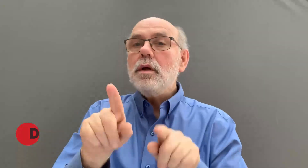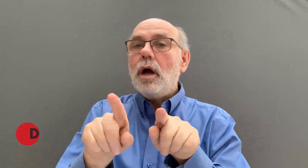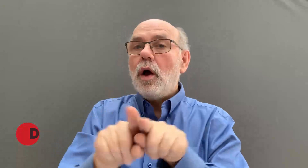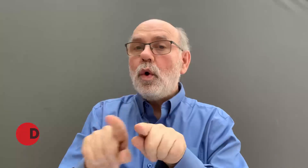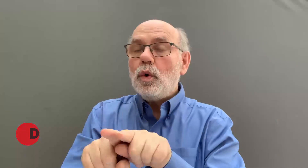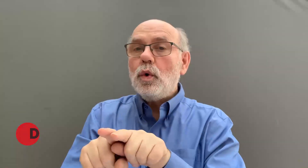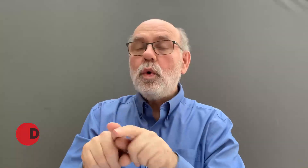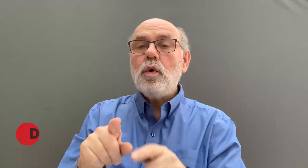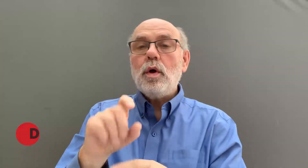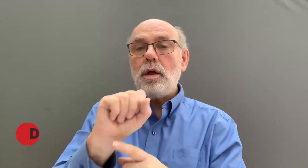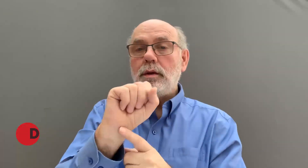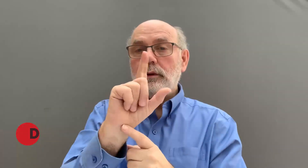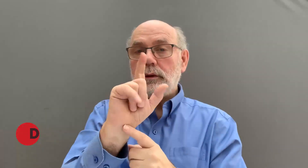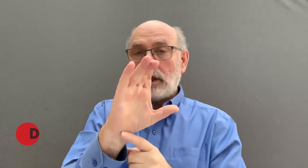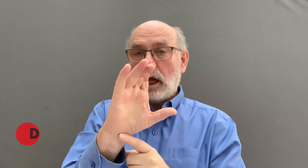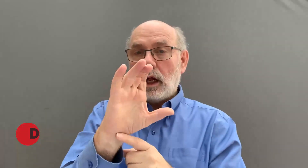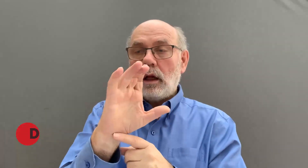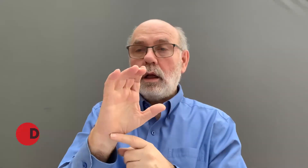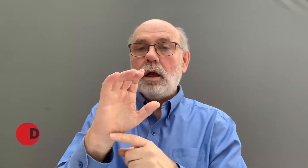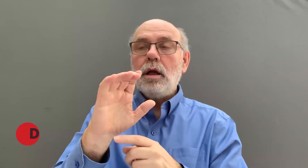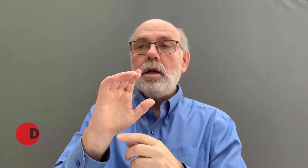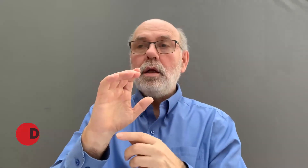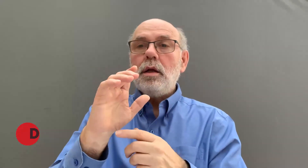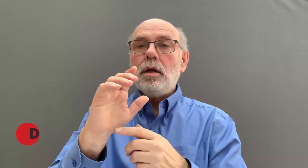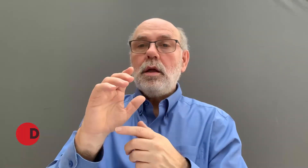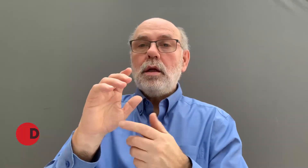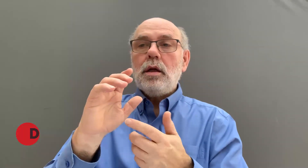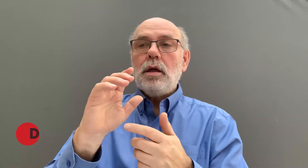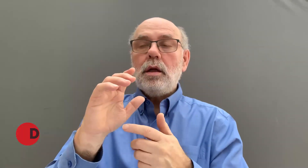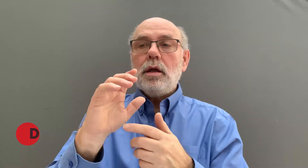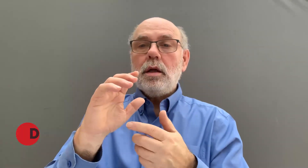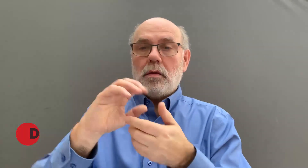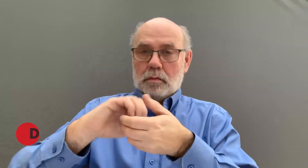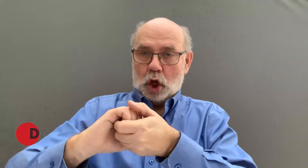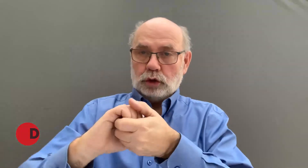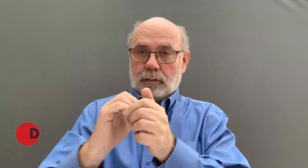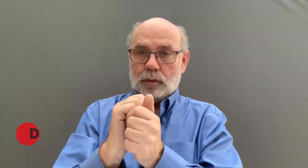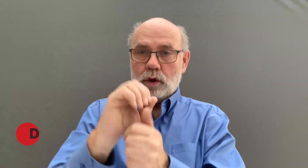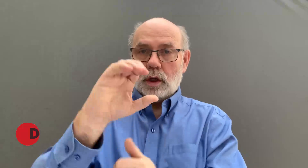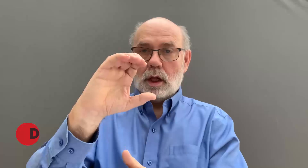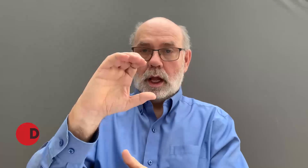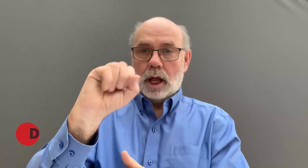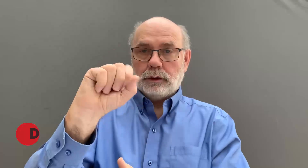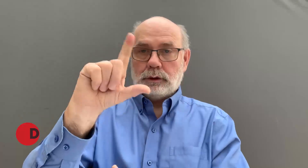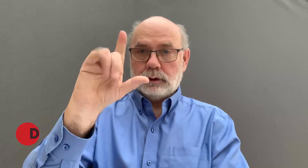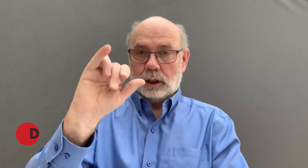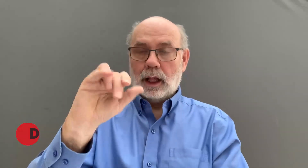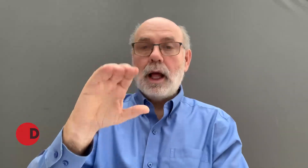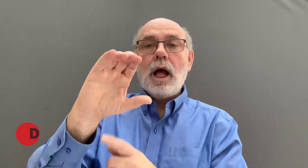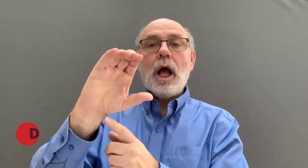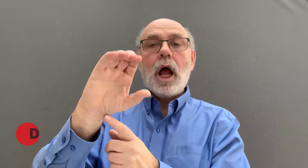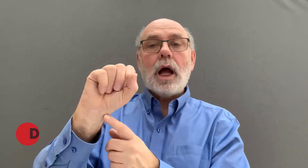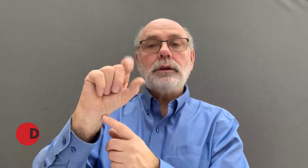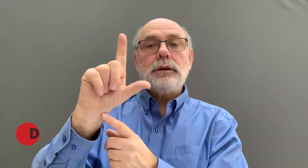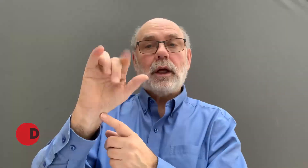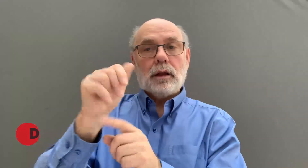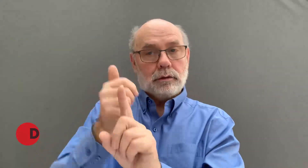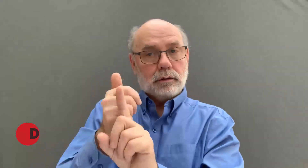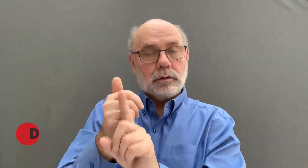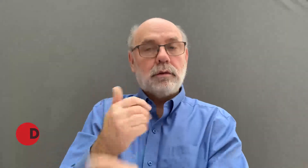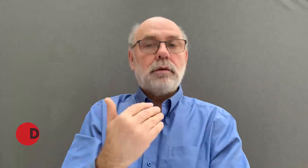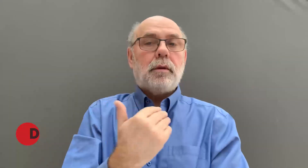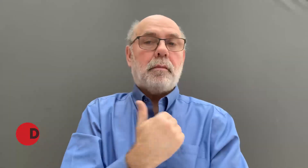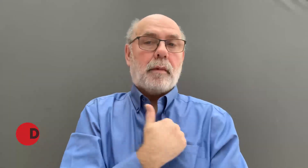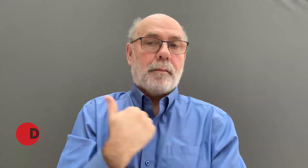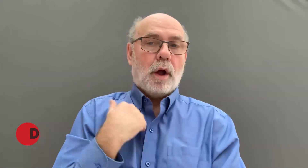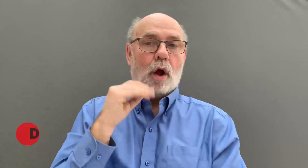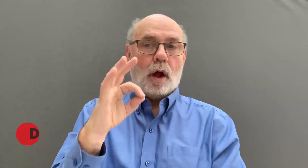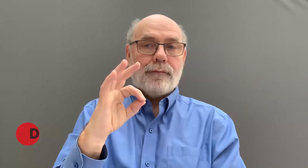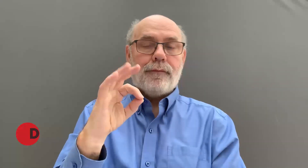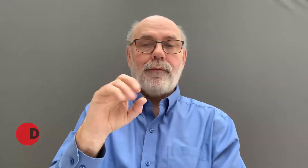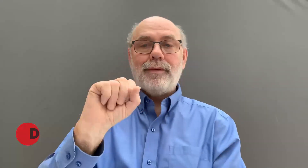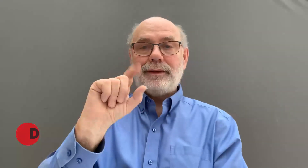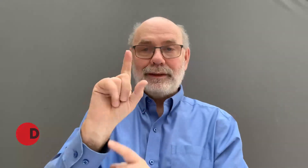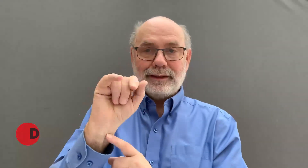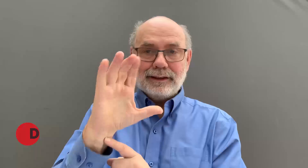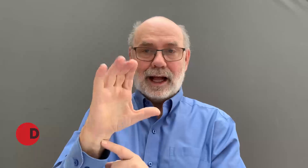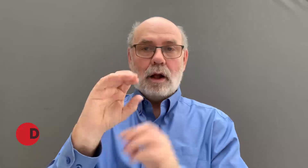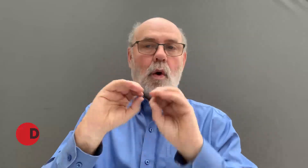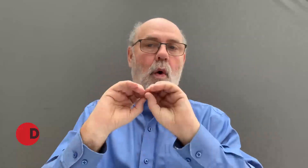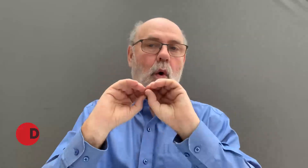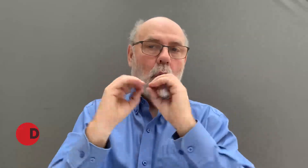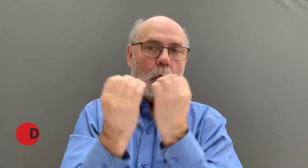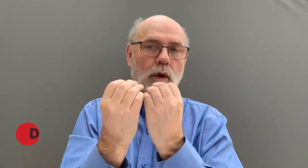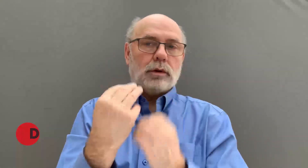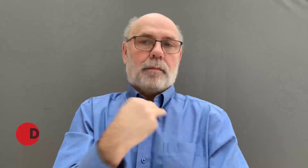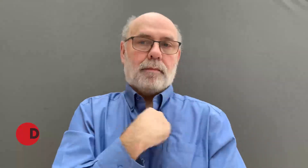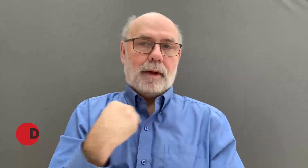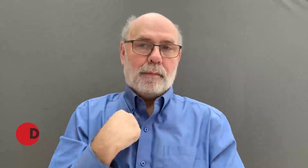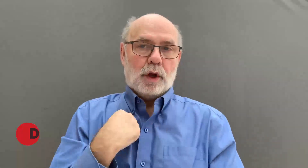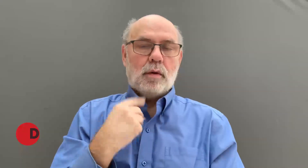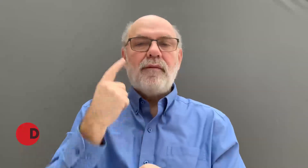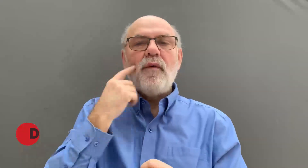SLIC also partners with CASLI who is an organization member of SLIC for